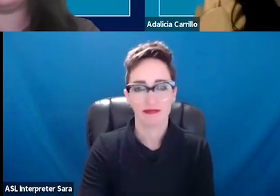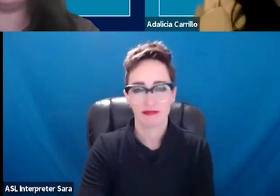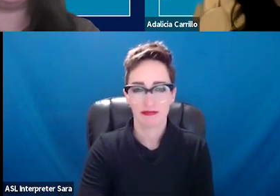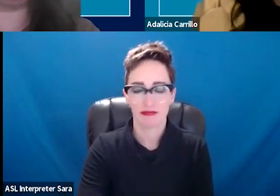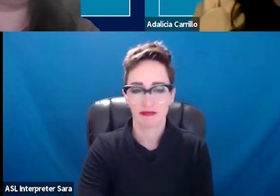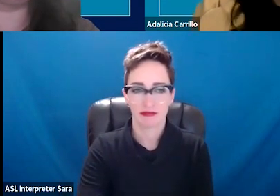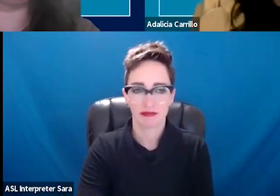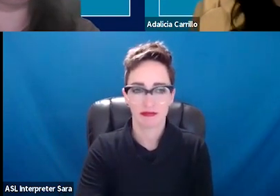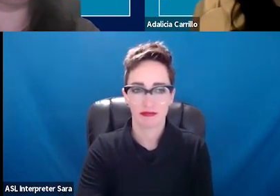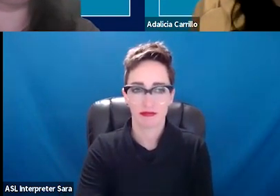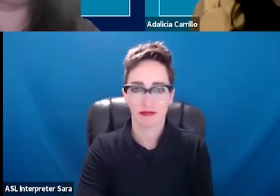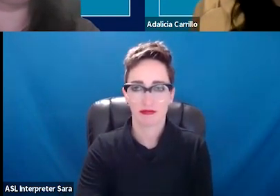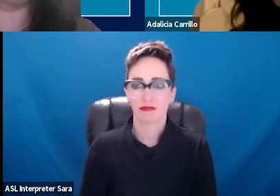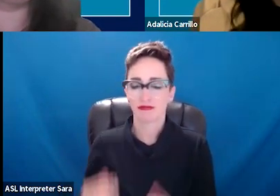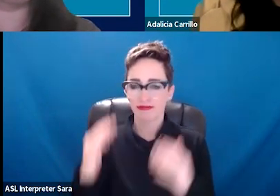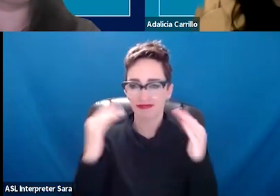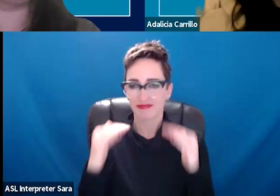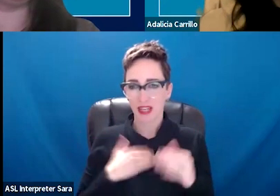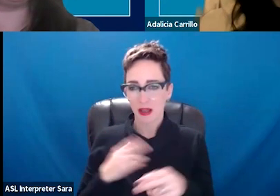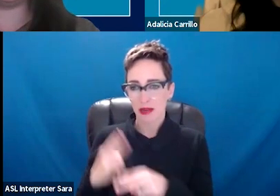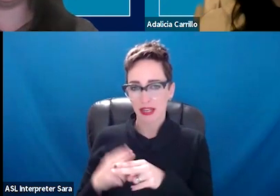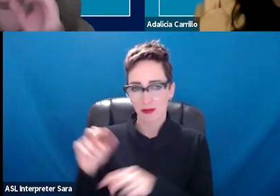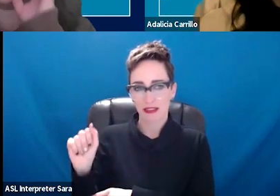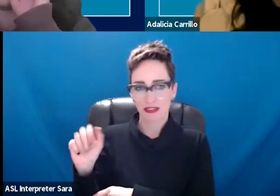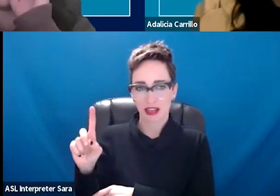My name is Adalicia Carrillo and I have the privilege of serving